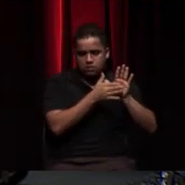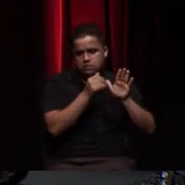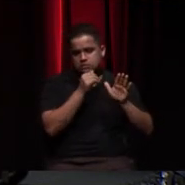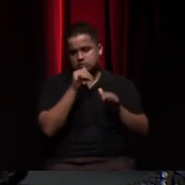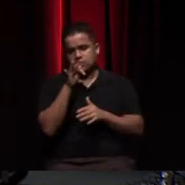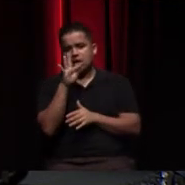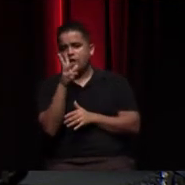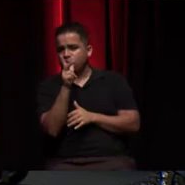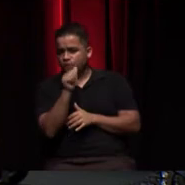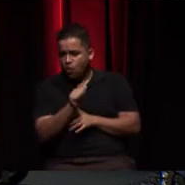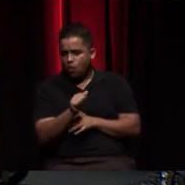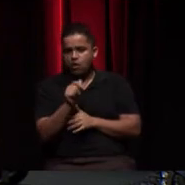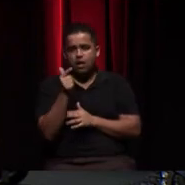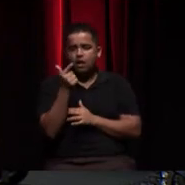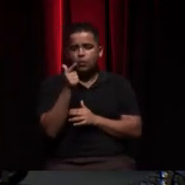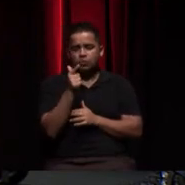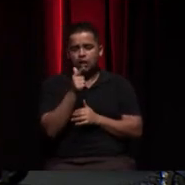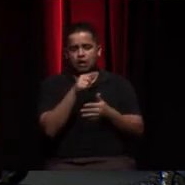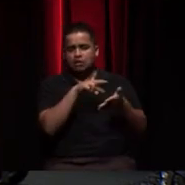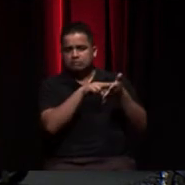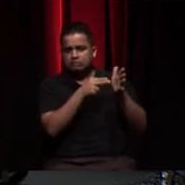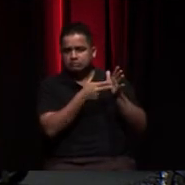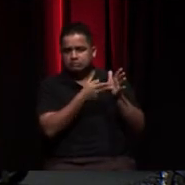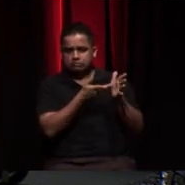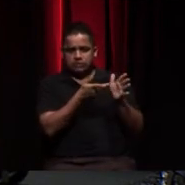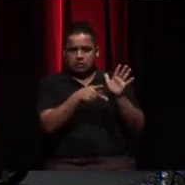had nothing to do with Folha’s kind of journalism.